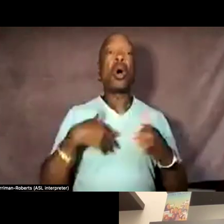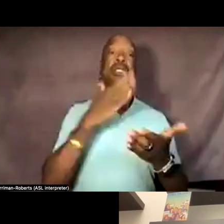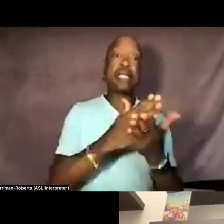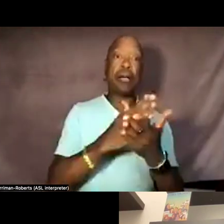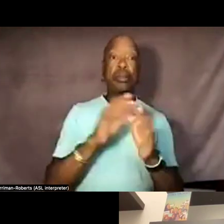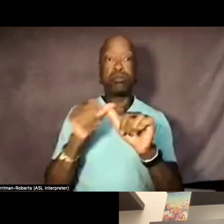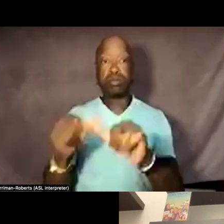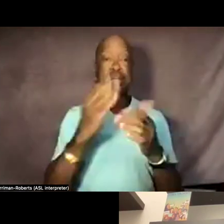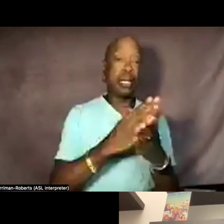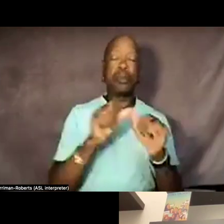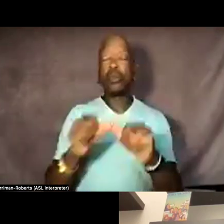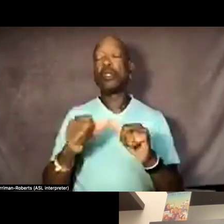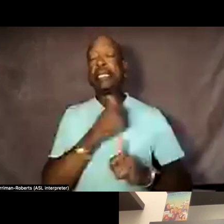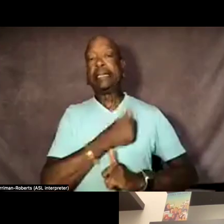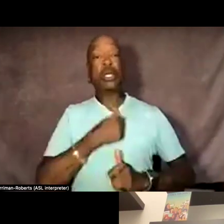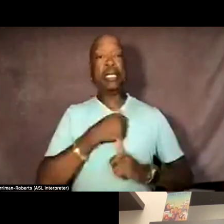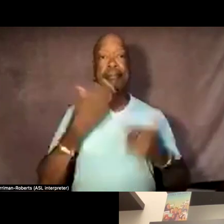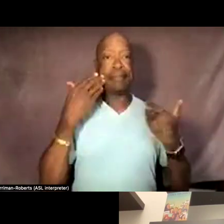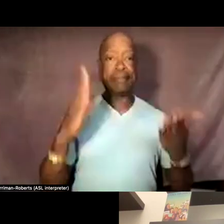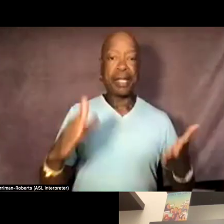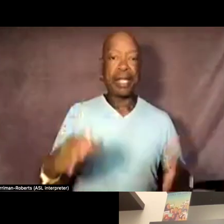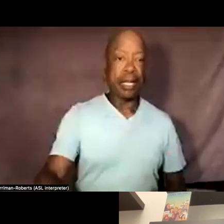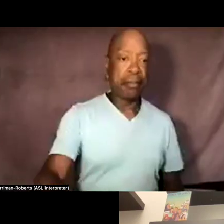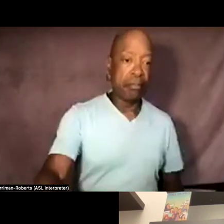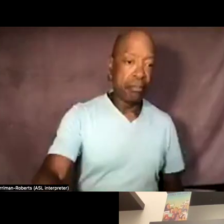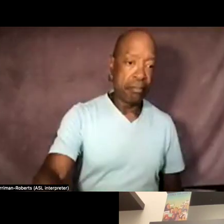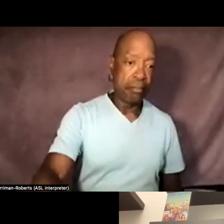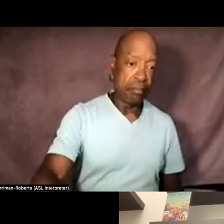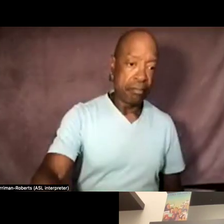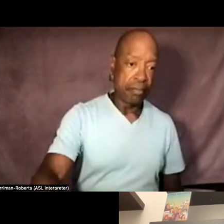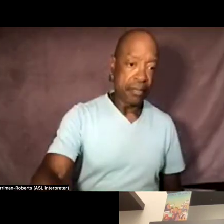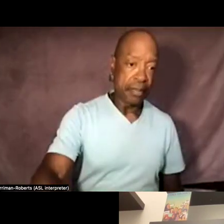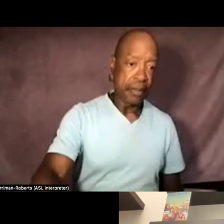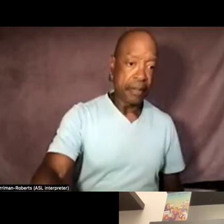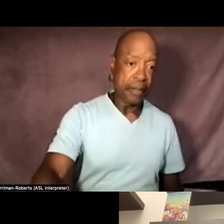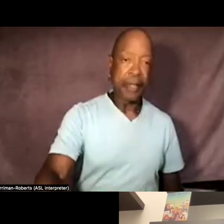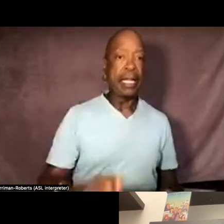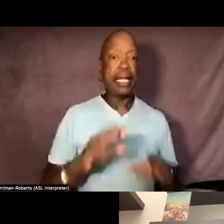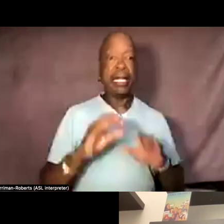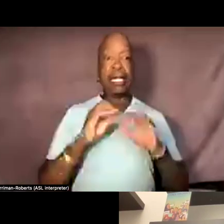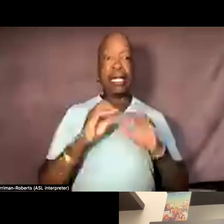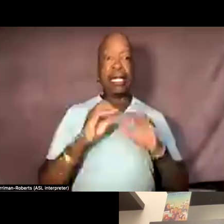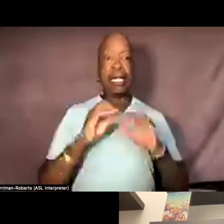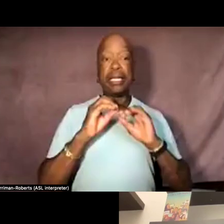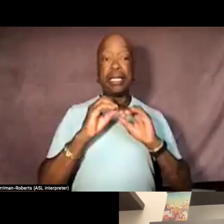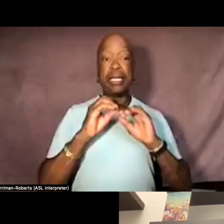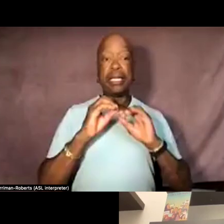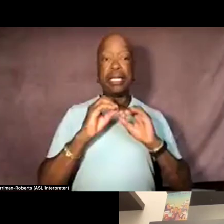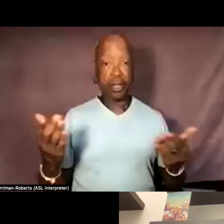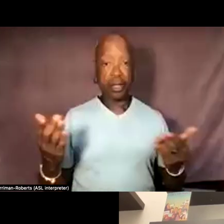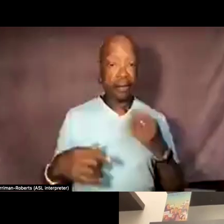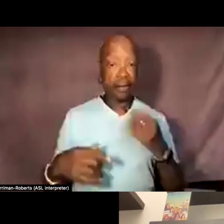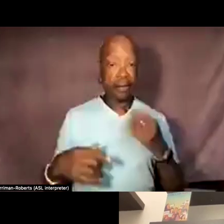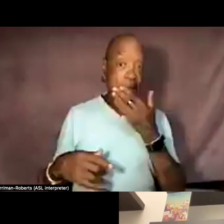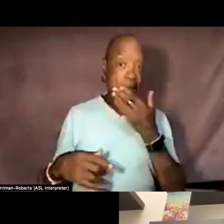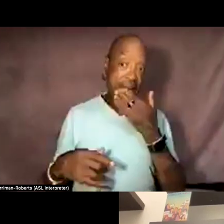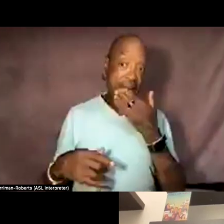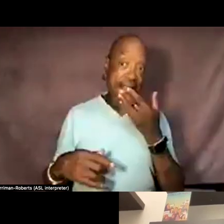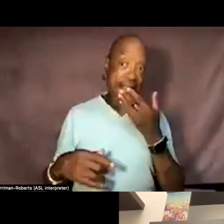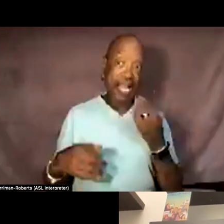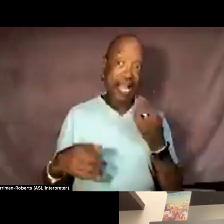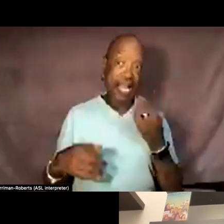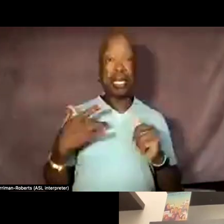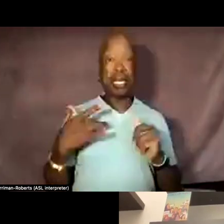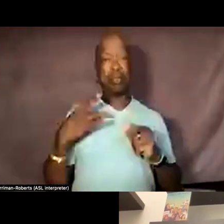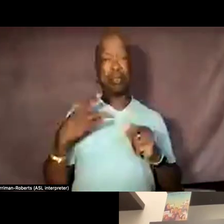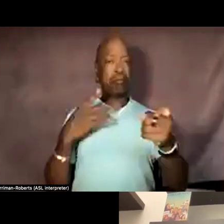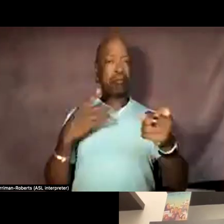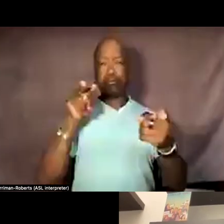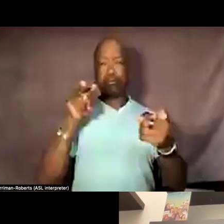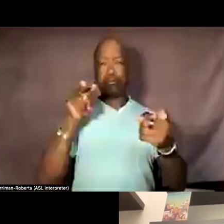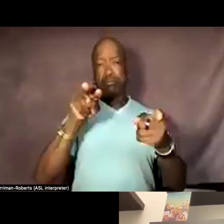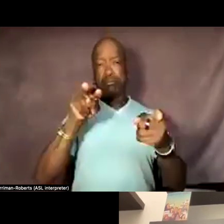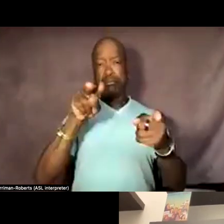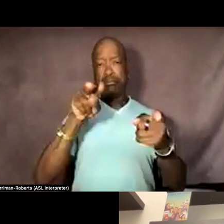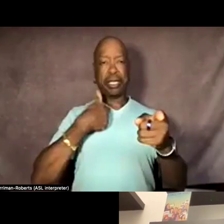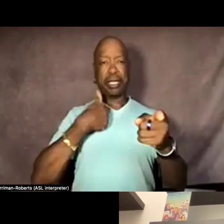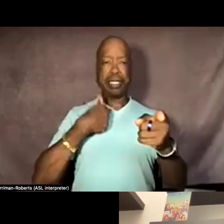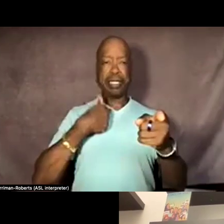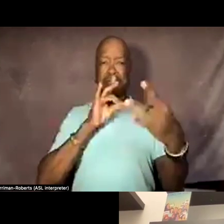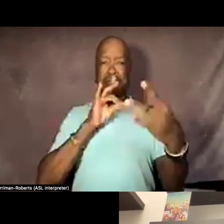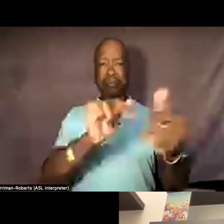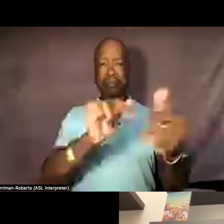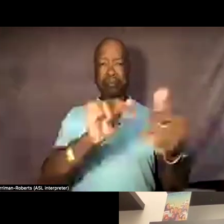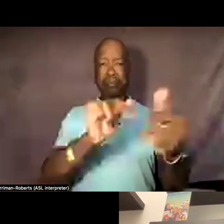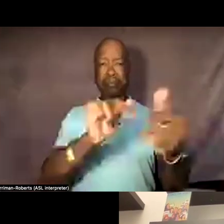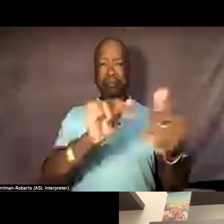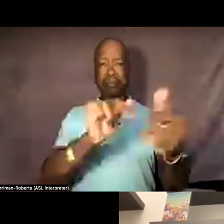weak there's nothing I can do here I mean I feel looking at myself and I'm just smoothly